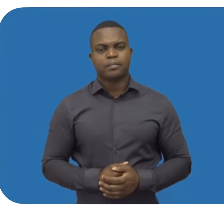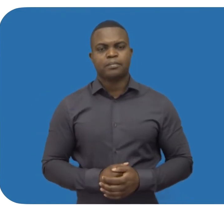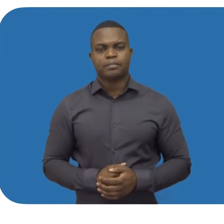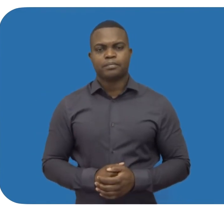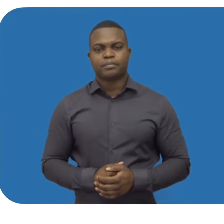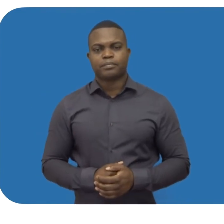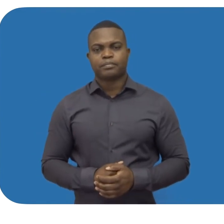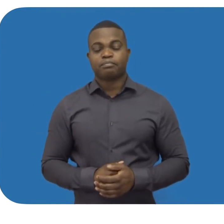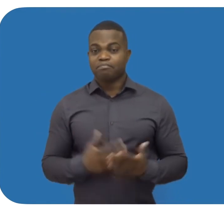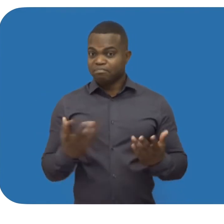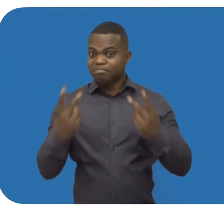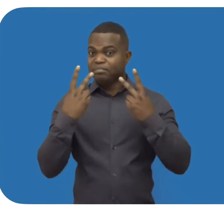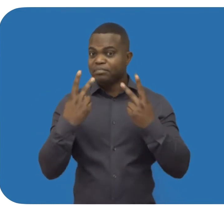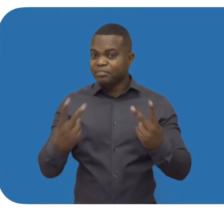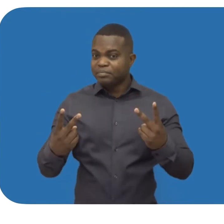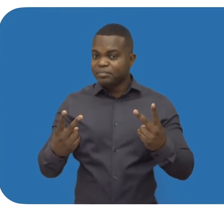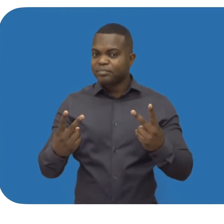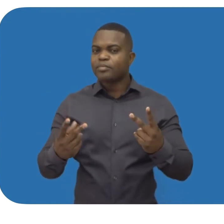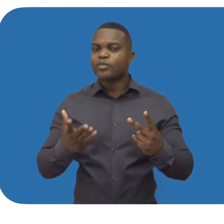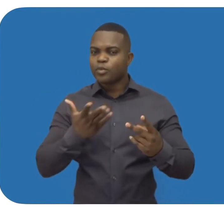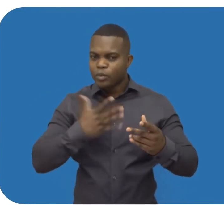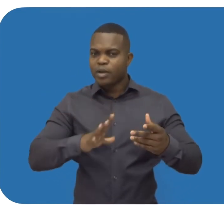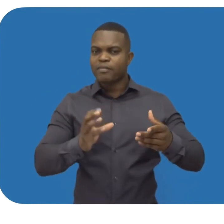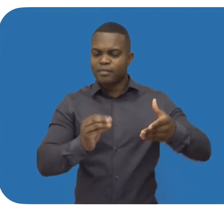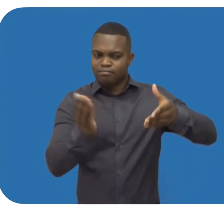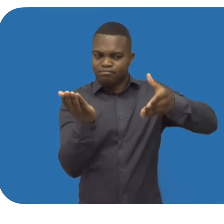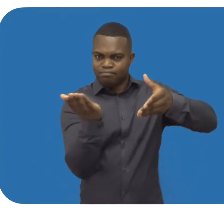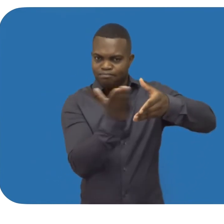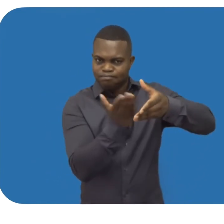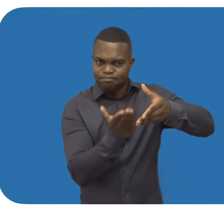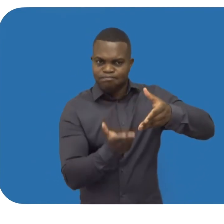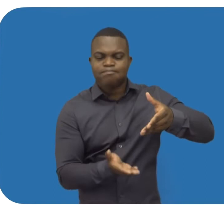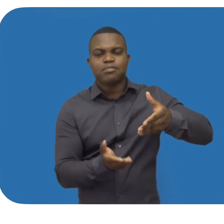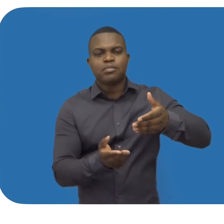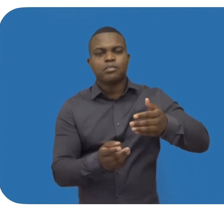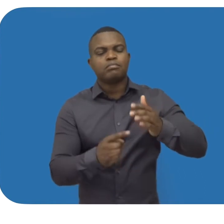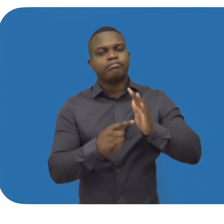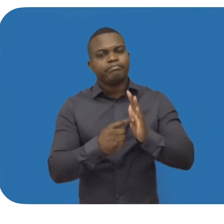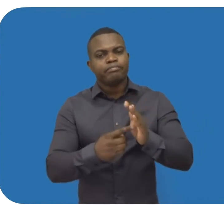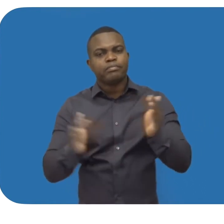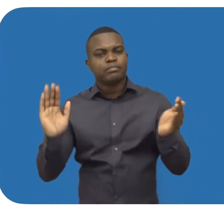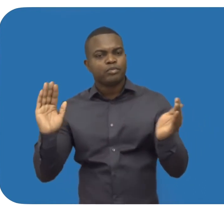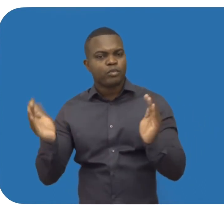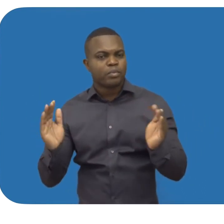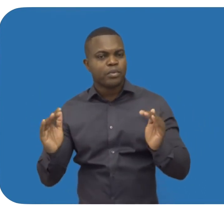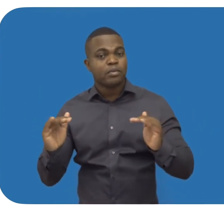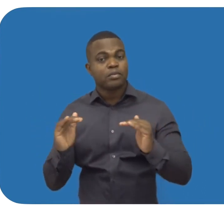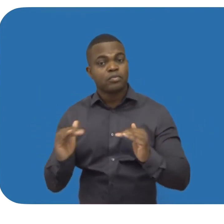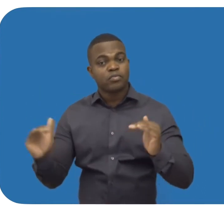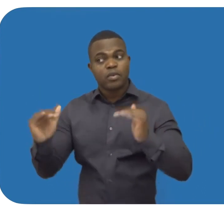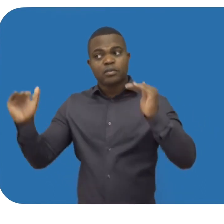[Marc:] As you have seen, we try to make the entries of the compendium comparable by structuring and standardising the information we provide.